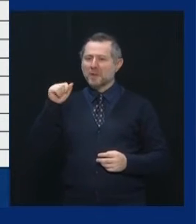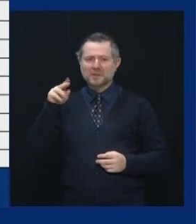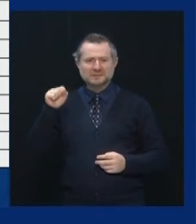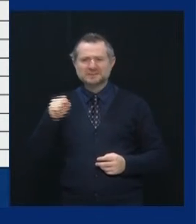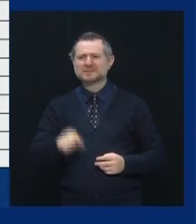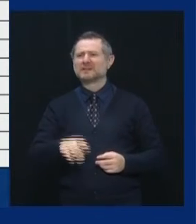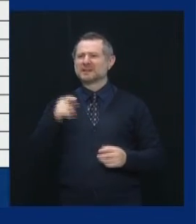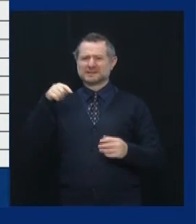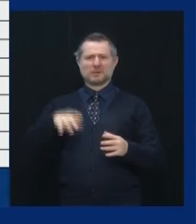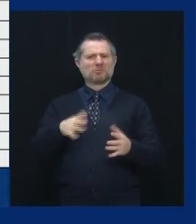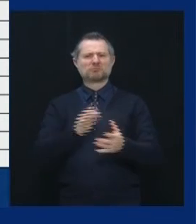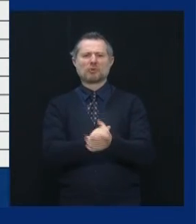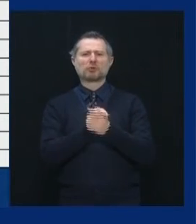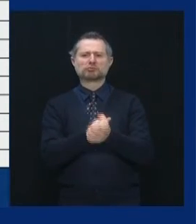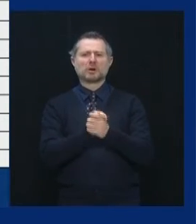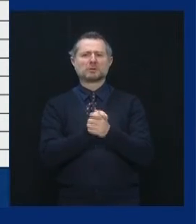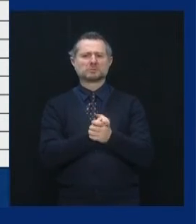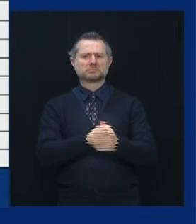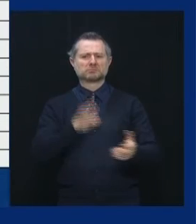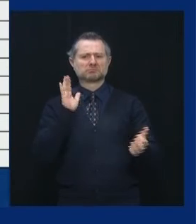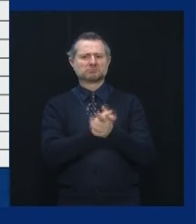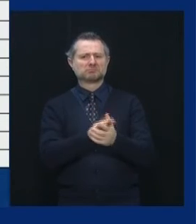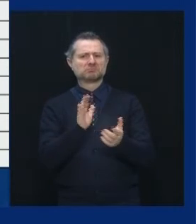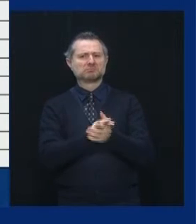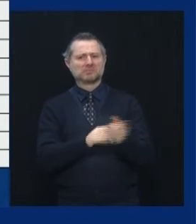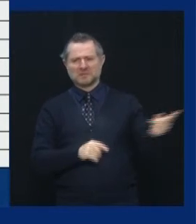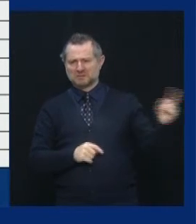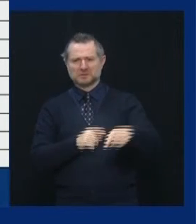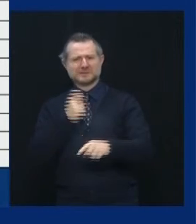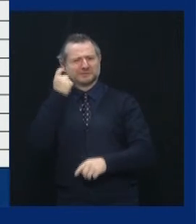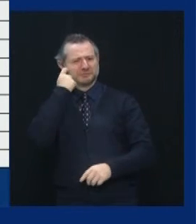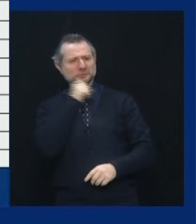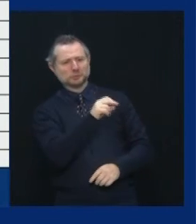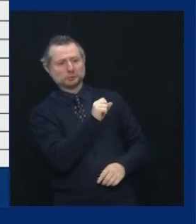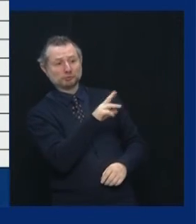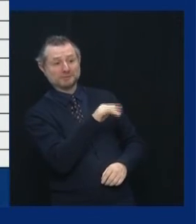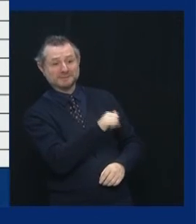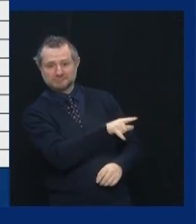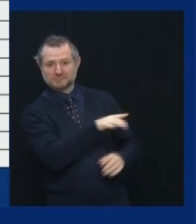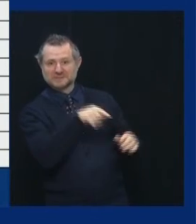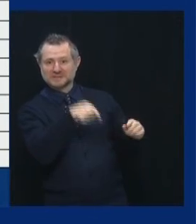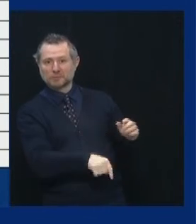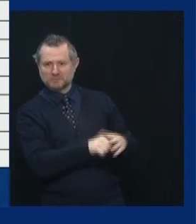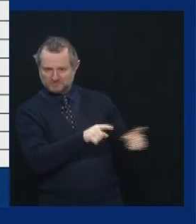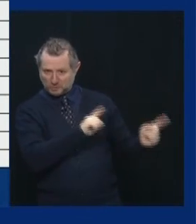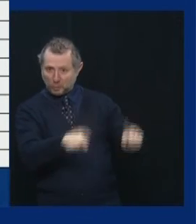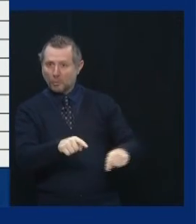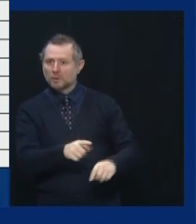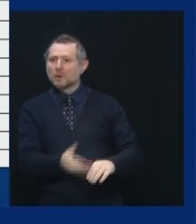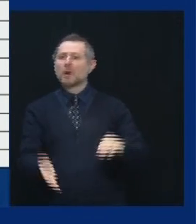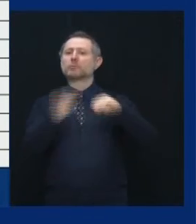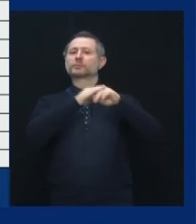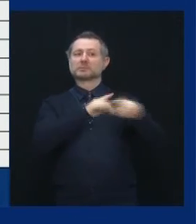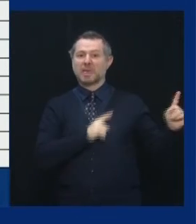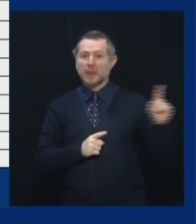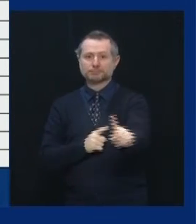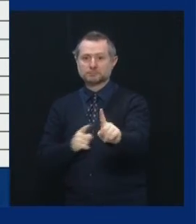LONG -- LANGONE, SUNY DOWN